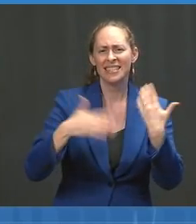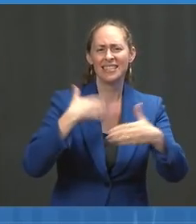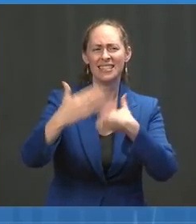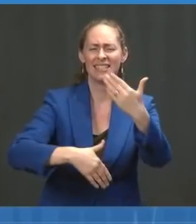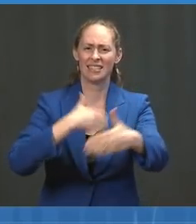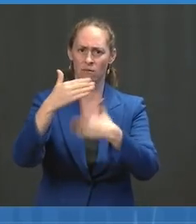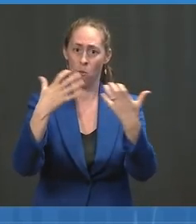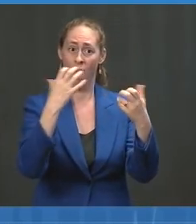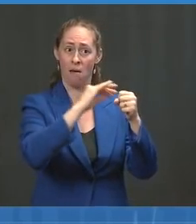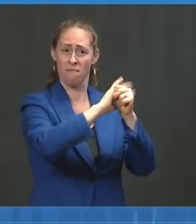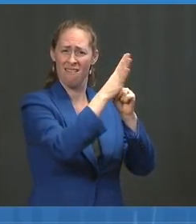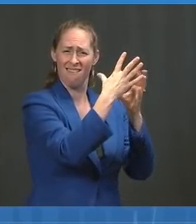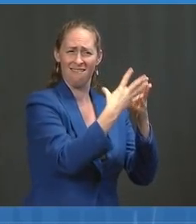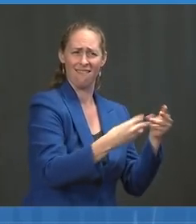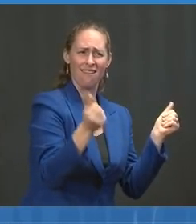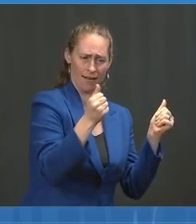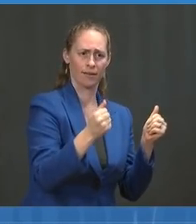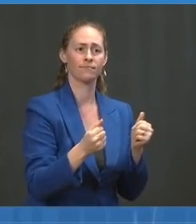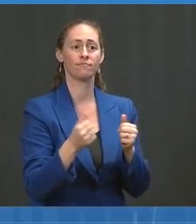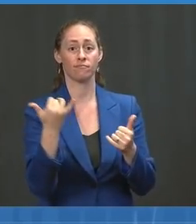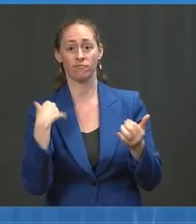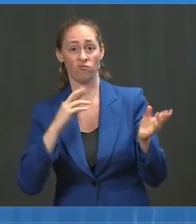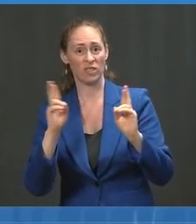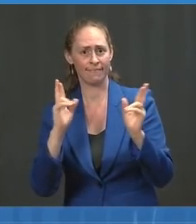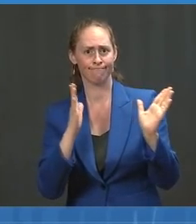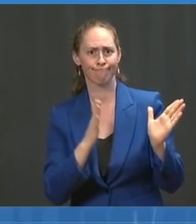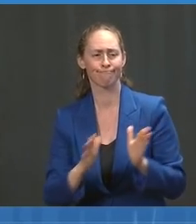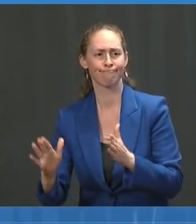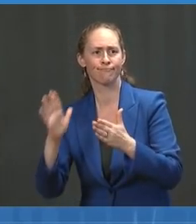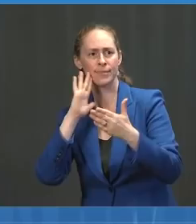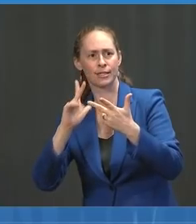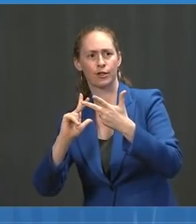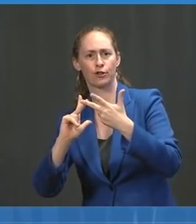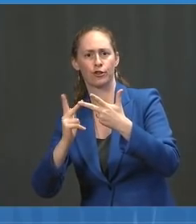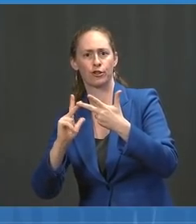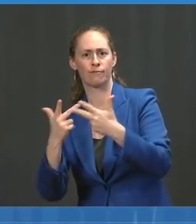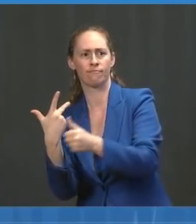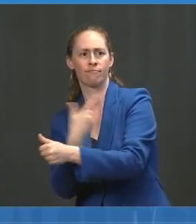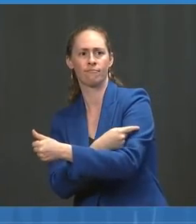starting the week of September 20th, pending FDA and ACIP approval.